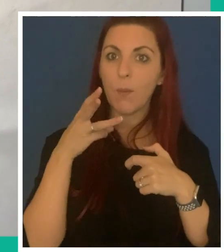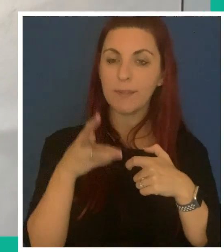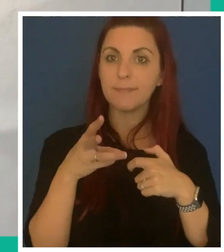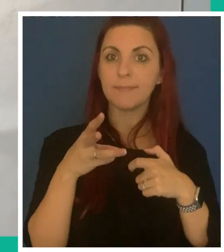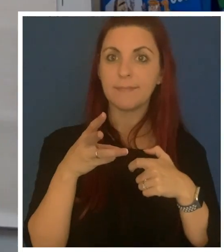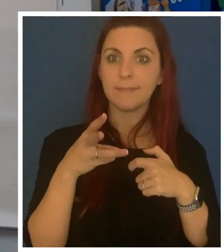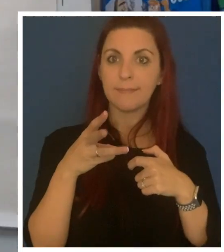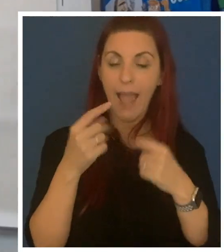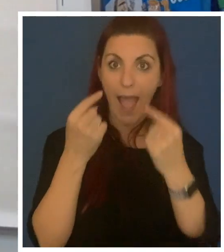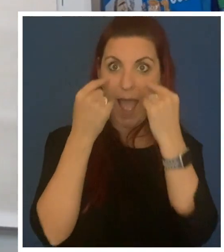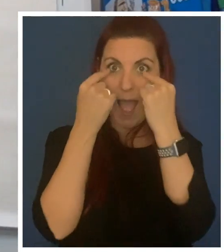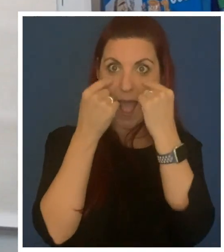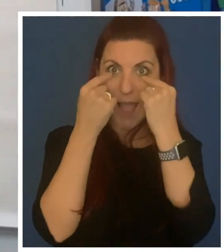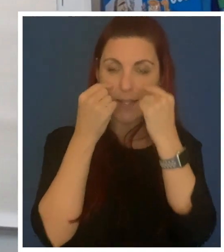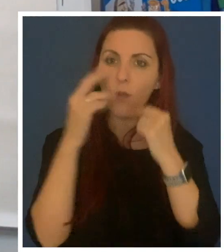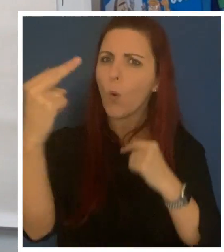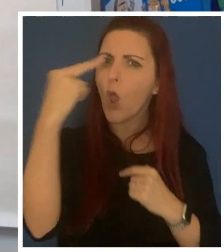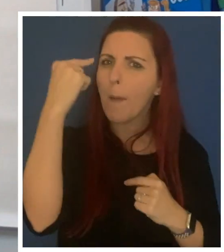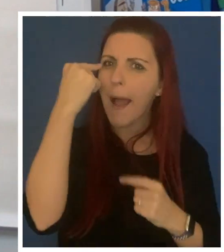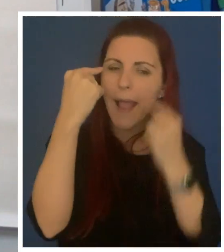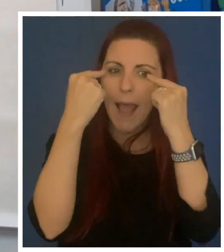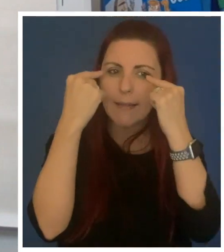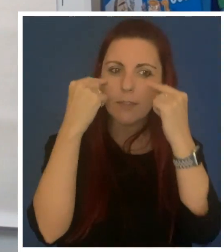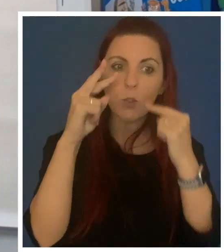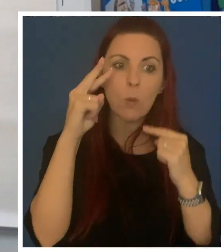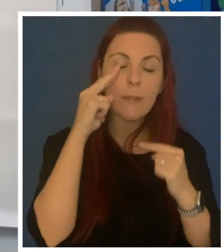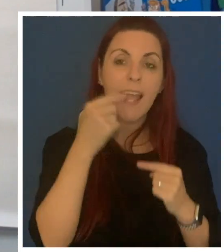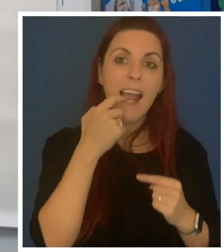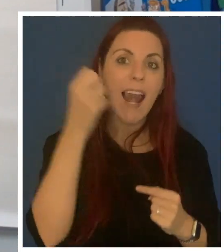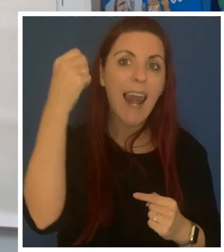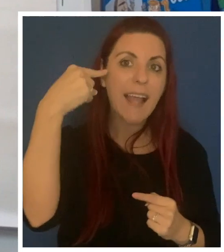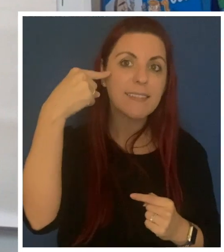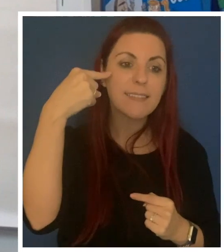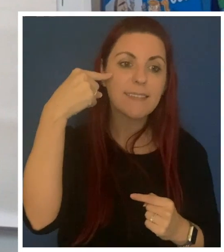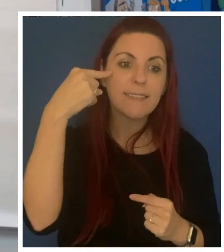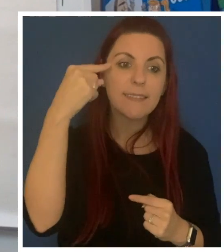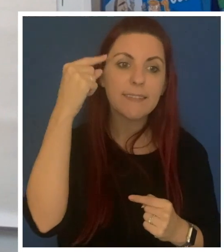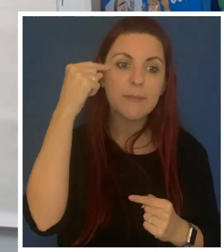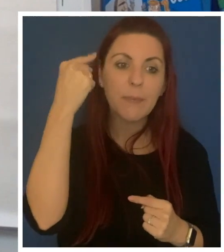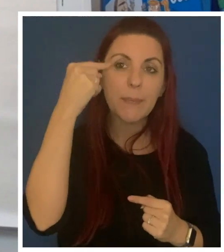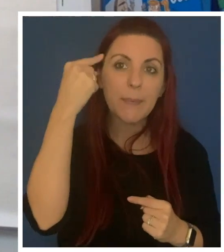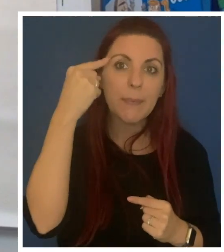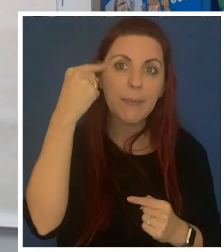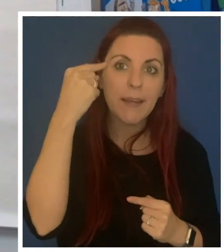Now if you look at my eyes there's a little light shining into my eye and you can see a little highlight in my eye.